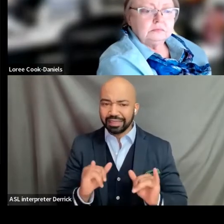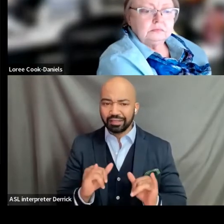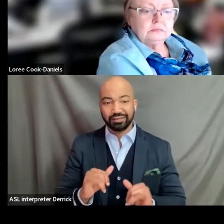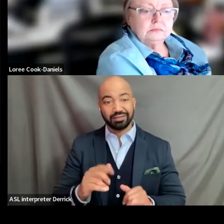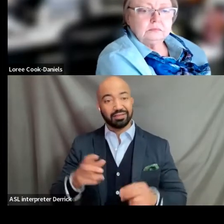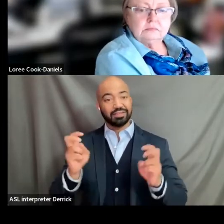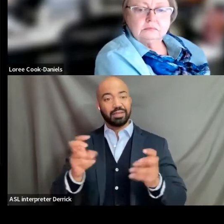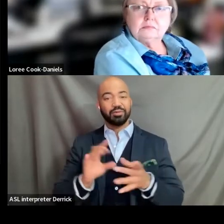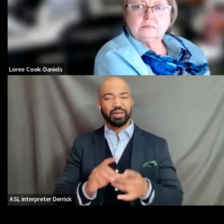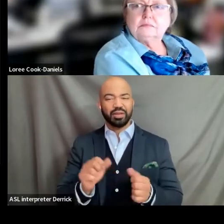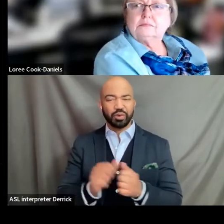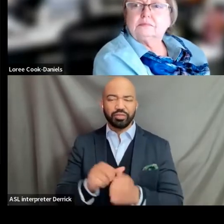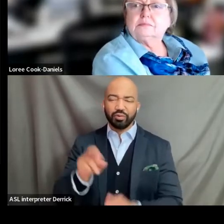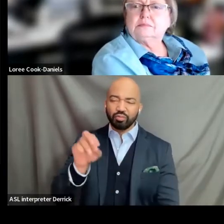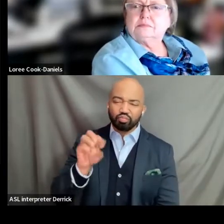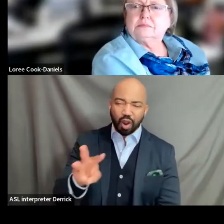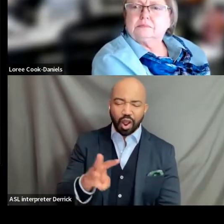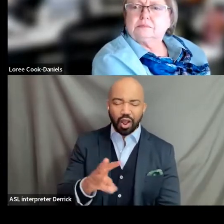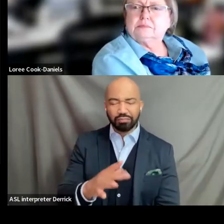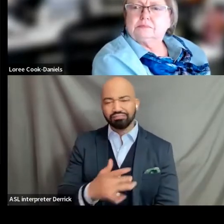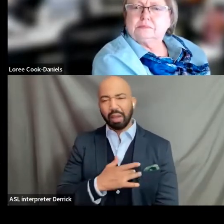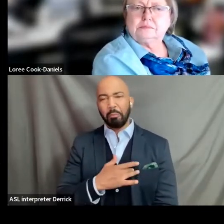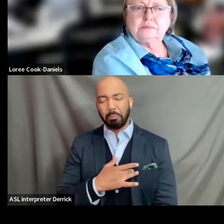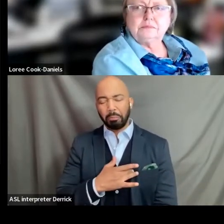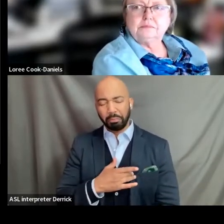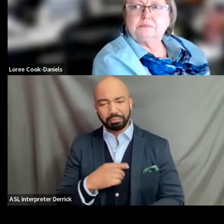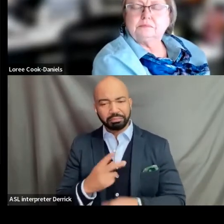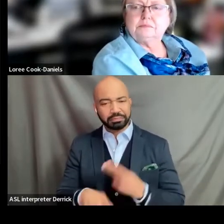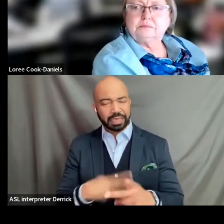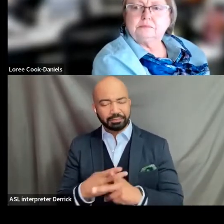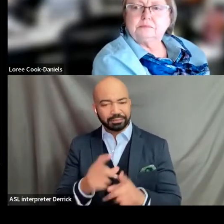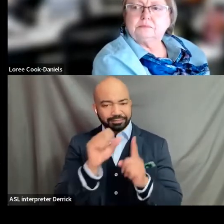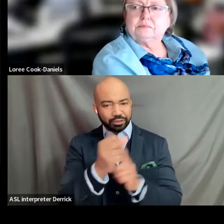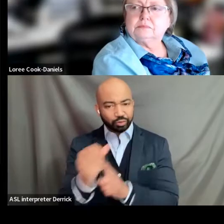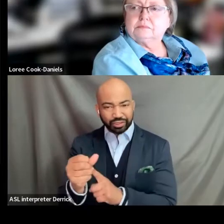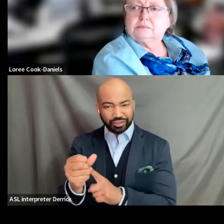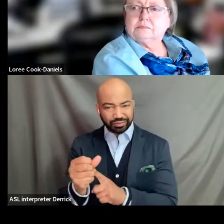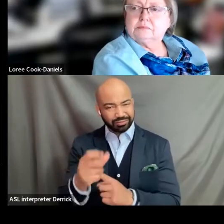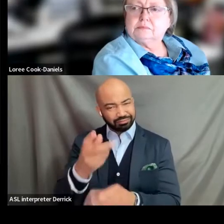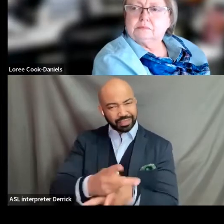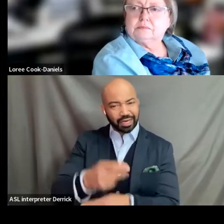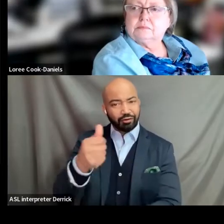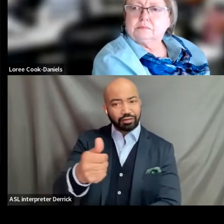So please take care of yourself. You can feel free to leave and know that you will